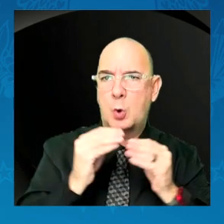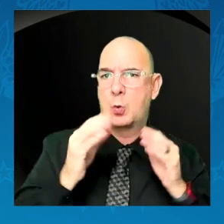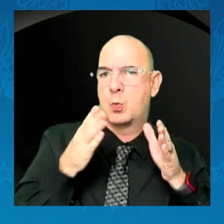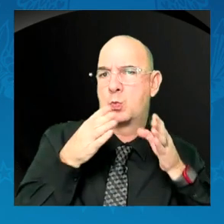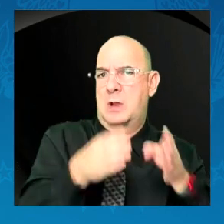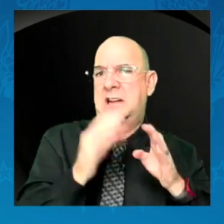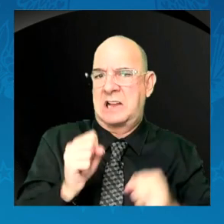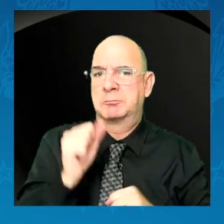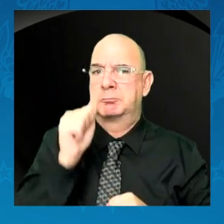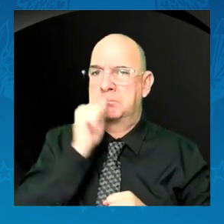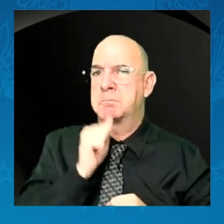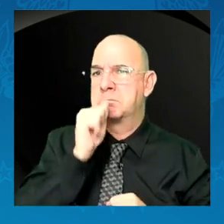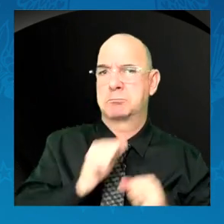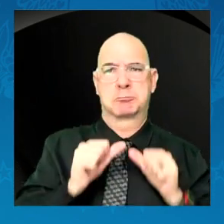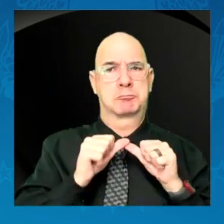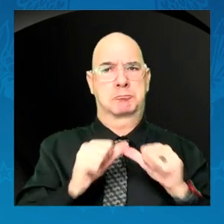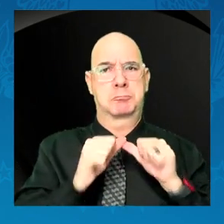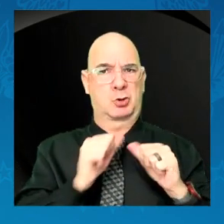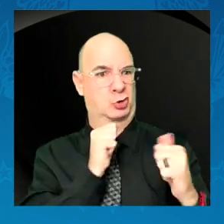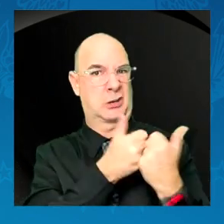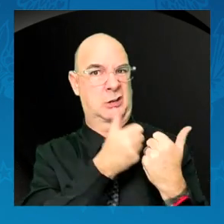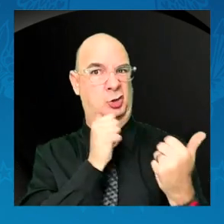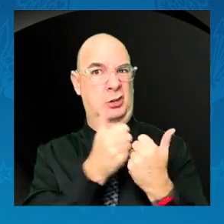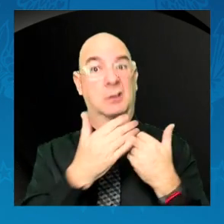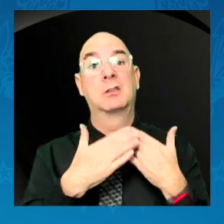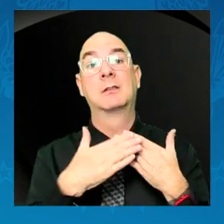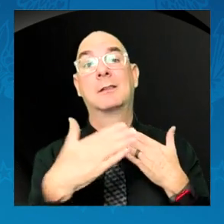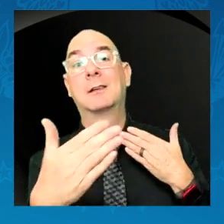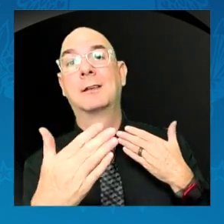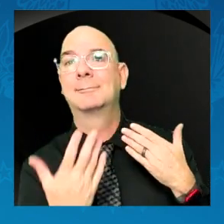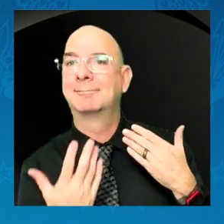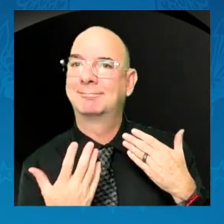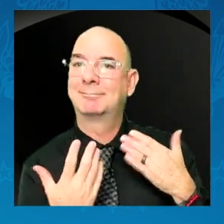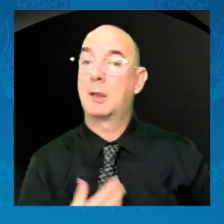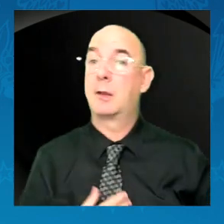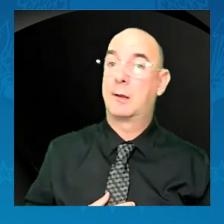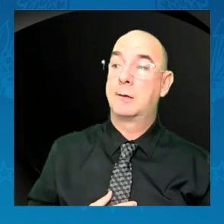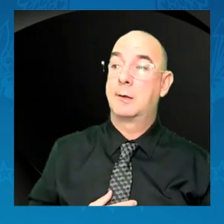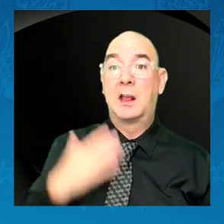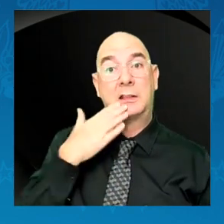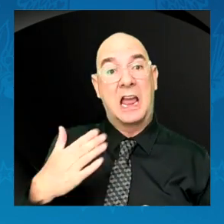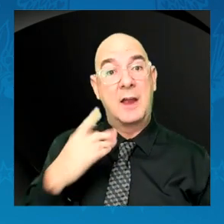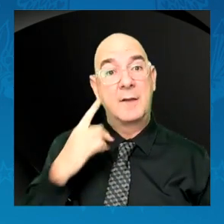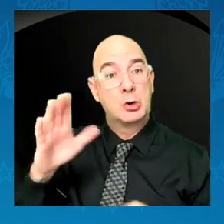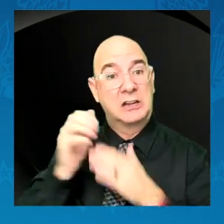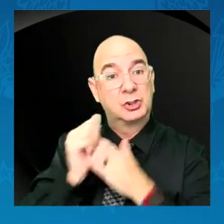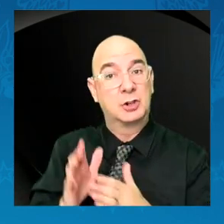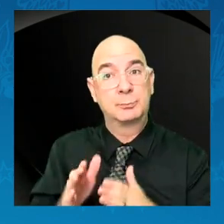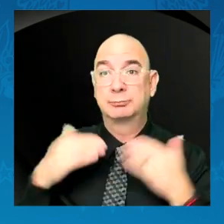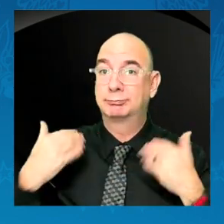Madam Vice President. The Vice President: Thank you. And yes, our build back better agenda extends from Earth to space.